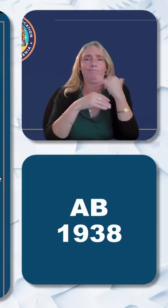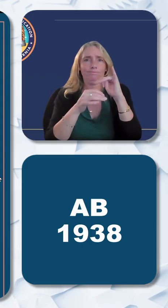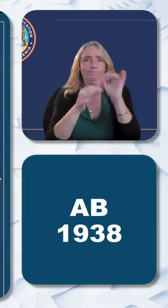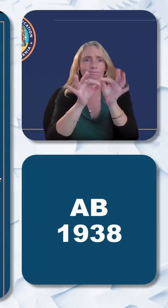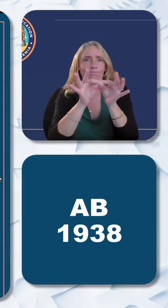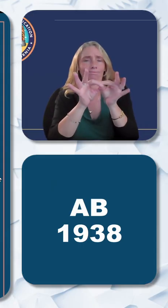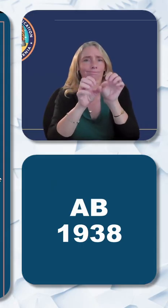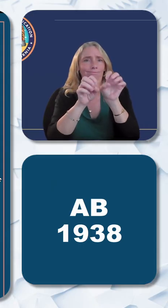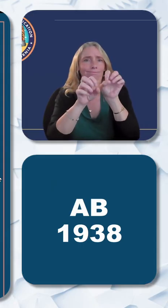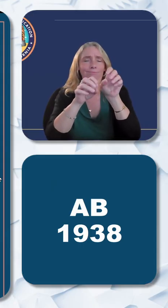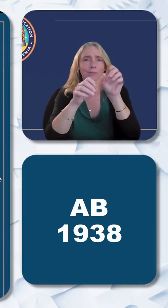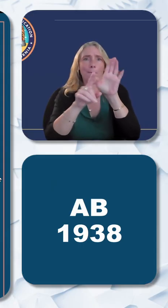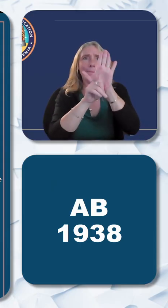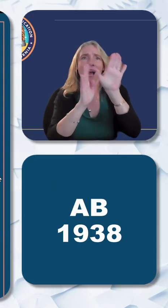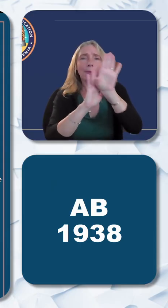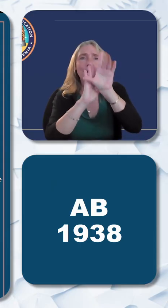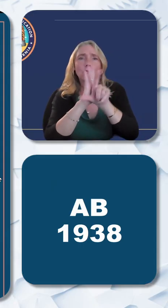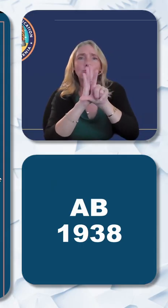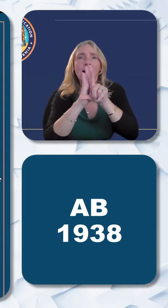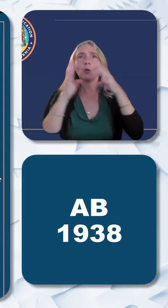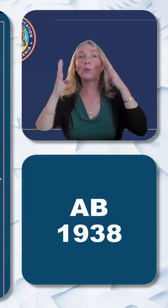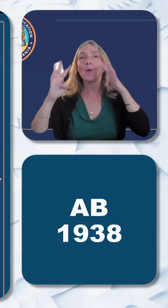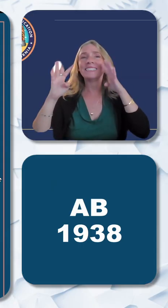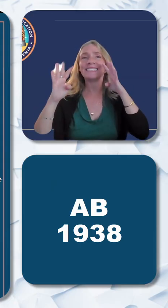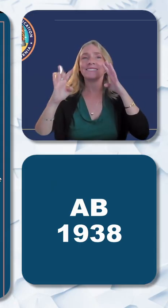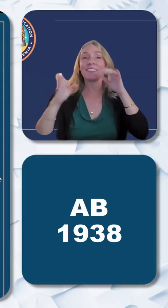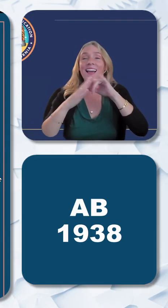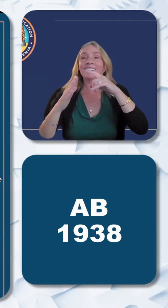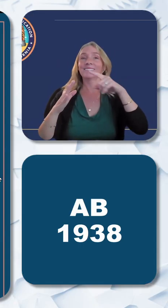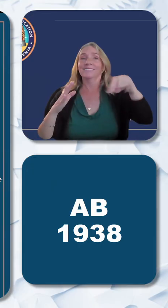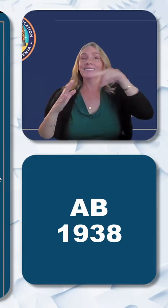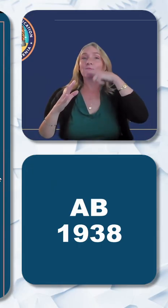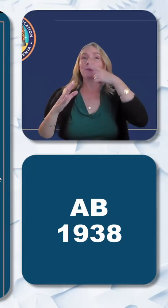communication access. And that does burden the interpreter to provide all